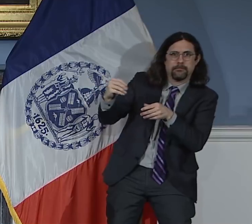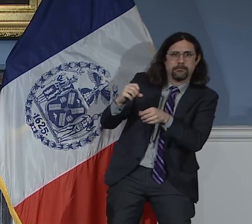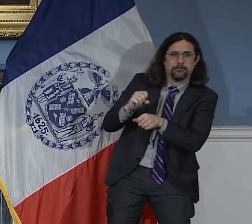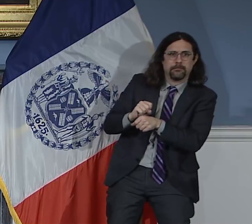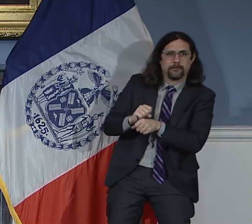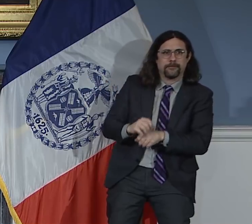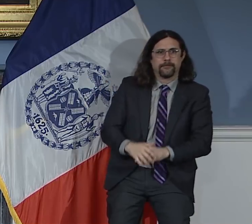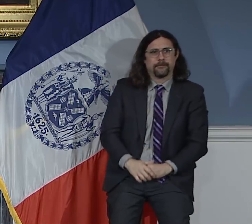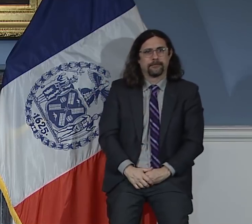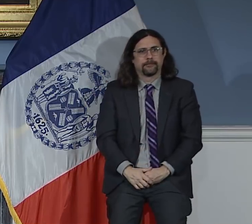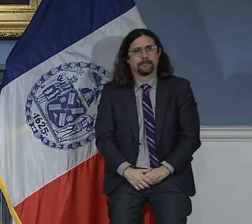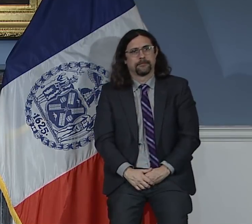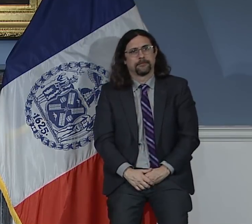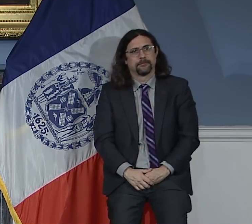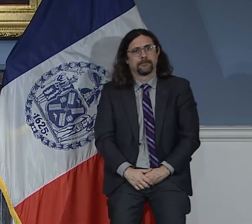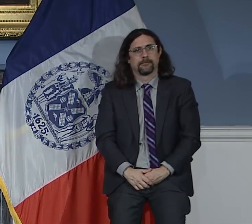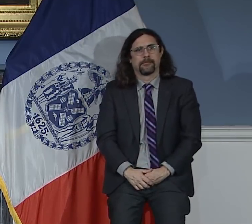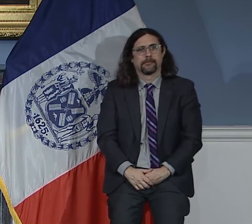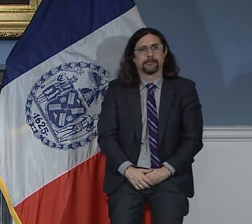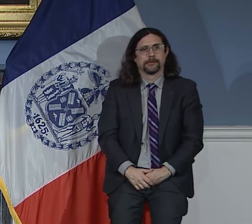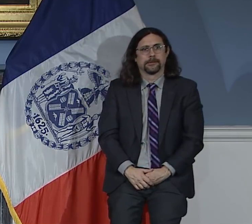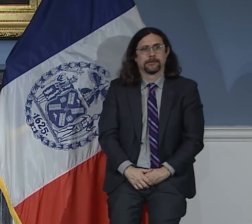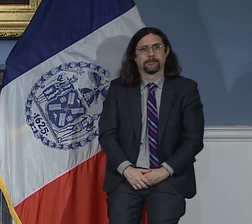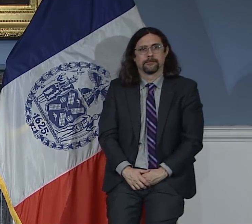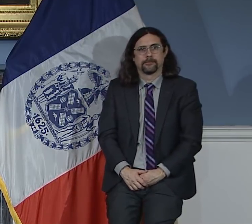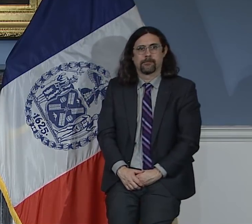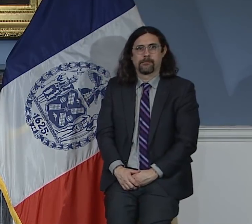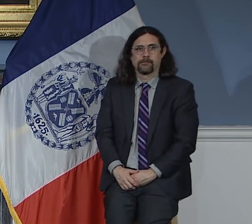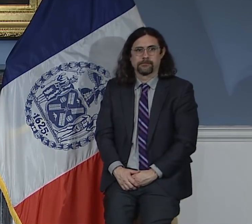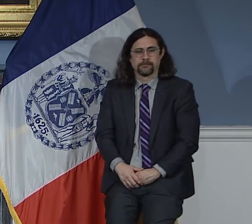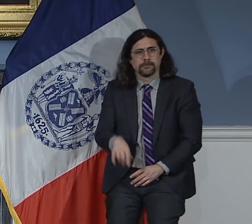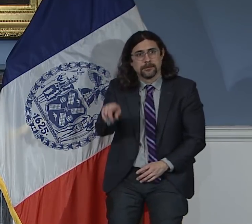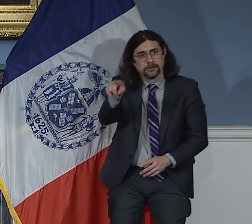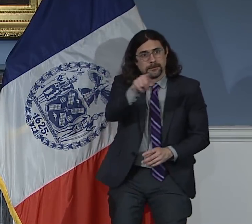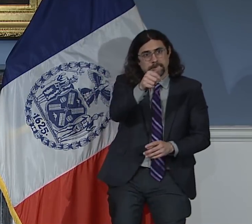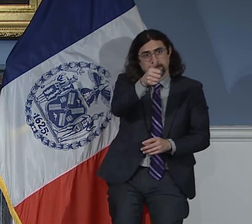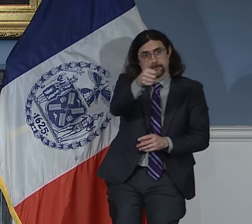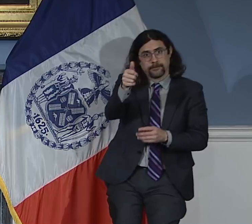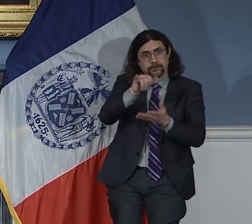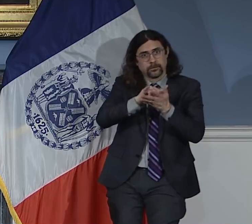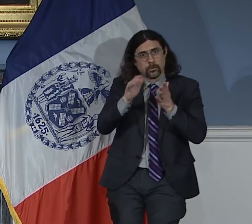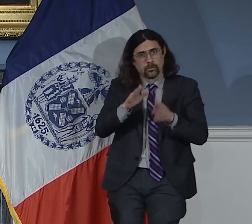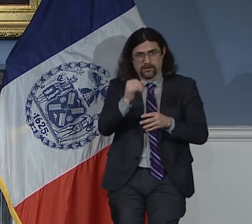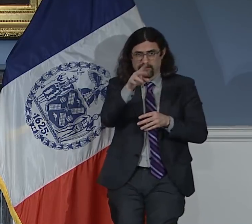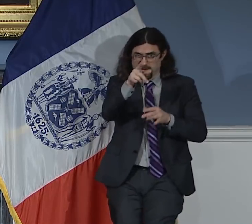YOU MUST. IT'S AS SIMPLE AS THAT. WE NDEE EEVR Y EMPLOYER TO UNDERSTAND THAT. ANY EMPLOYEE WHO